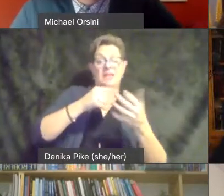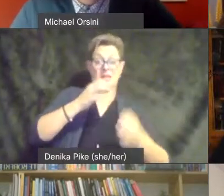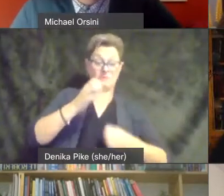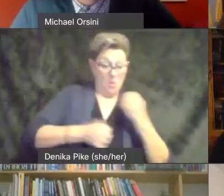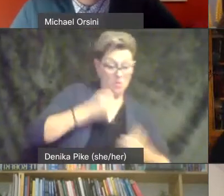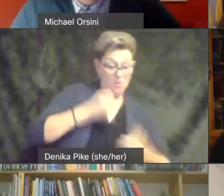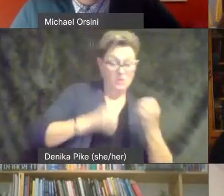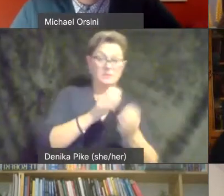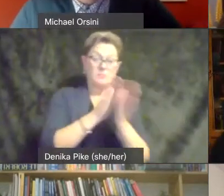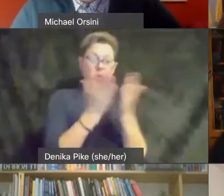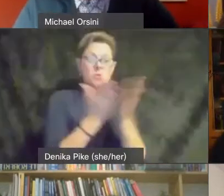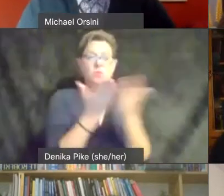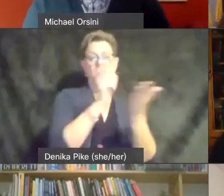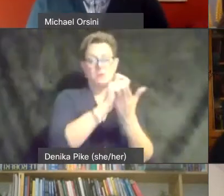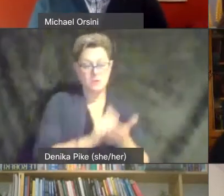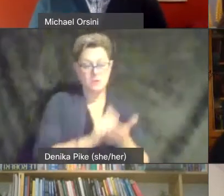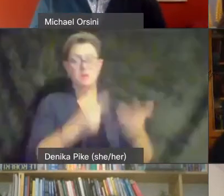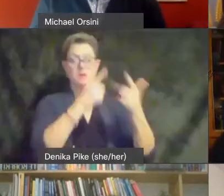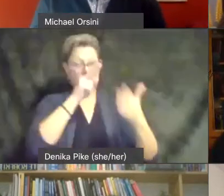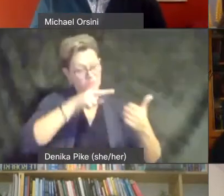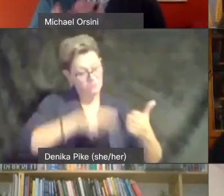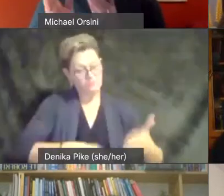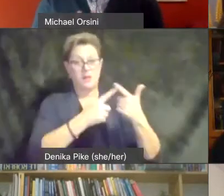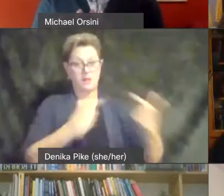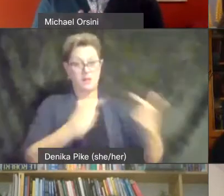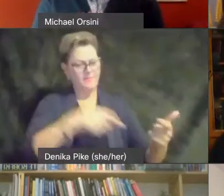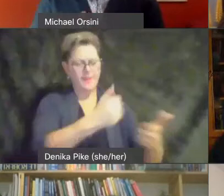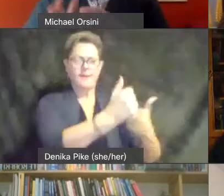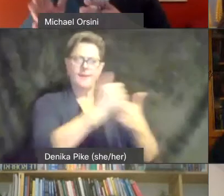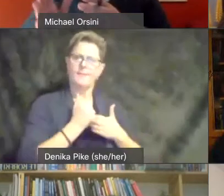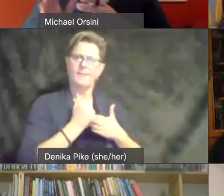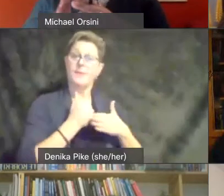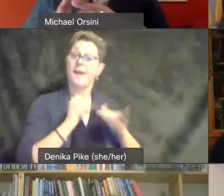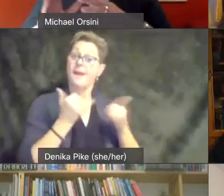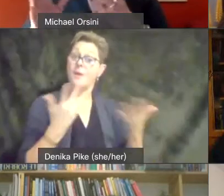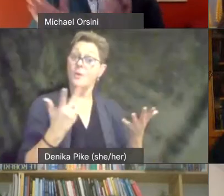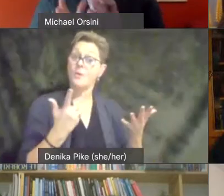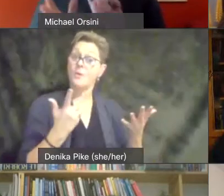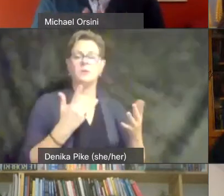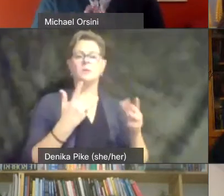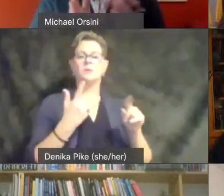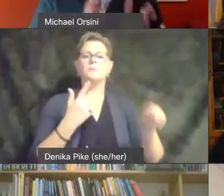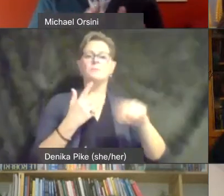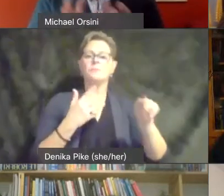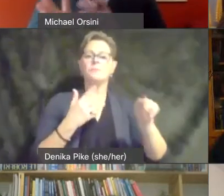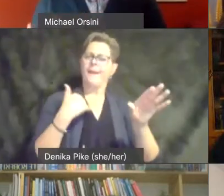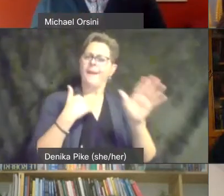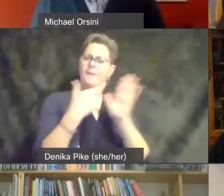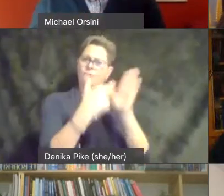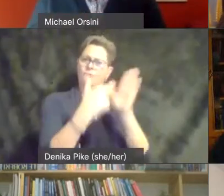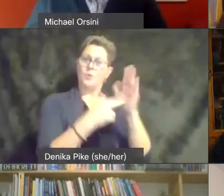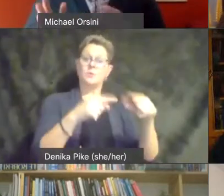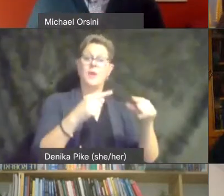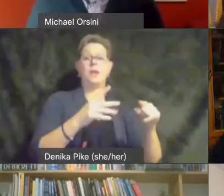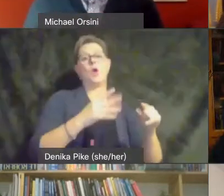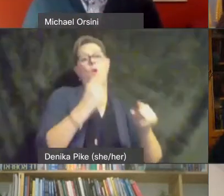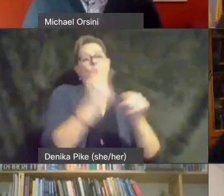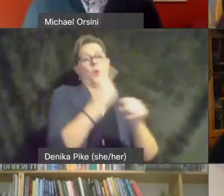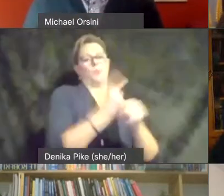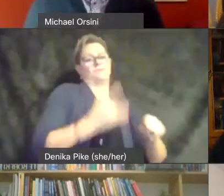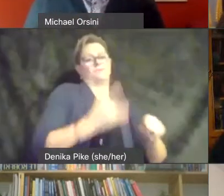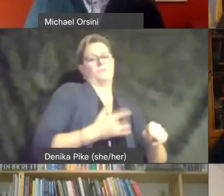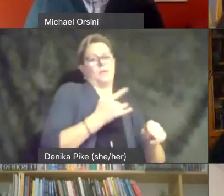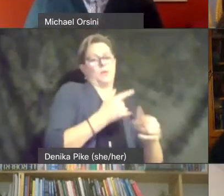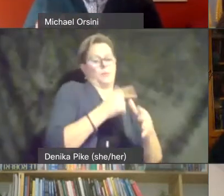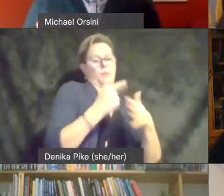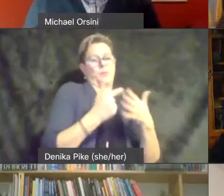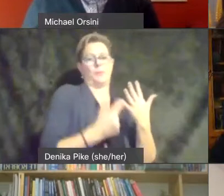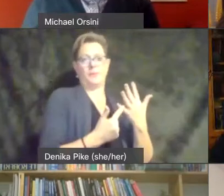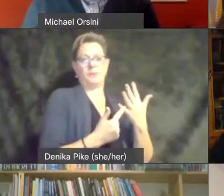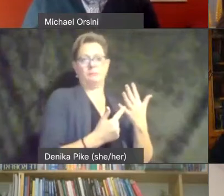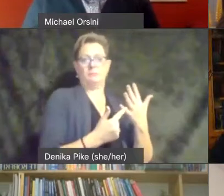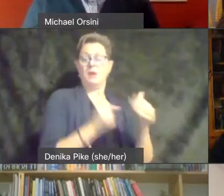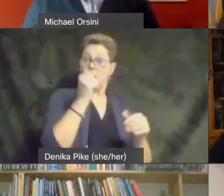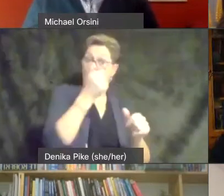It has been helpful for me in sort of saying that there are rules and about when it's appropriate to feel and not everybody has the capacity to feel or permission to feel.